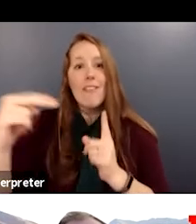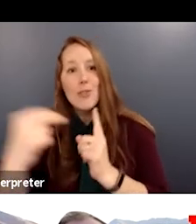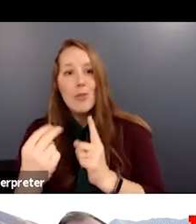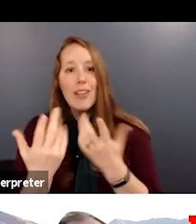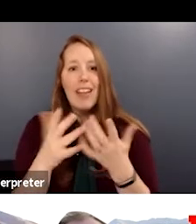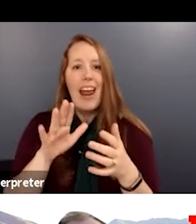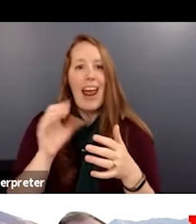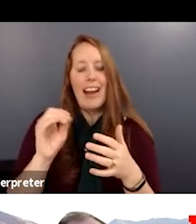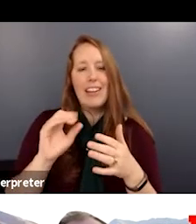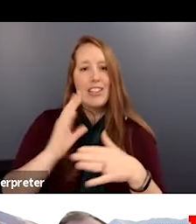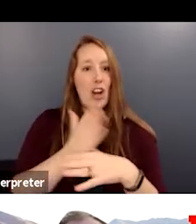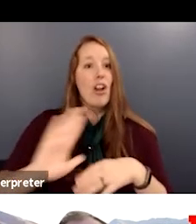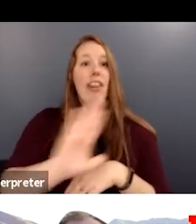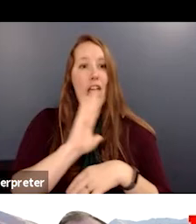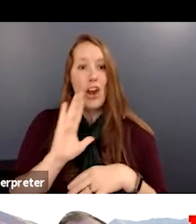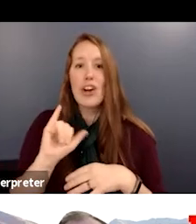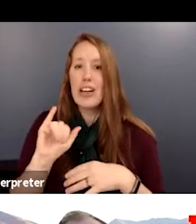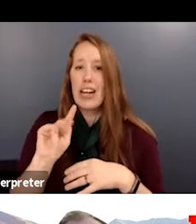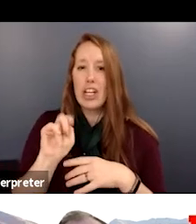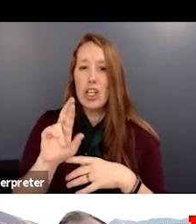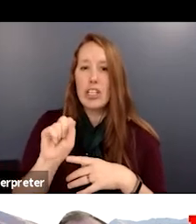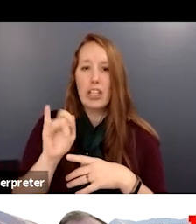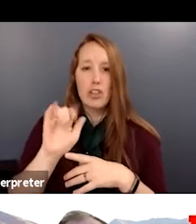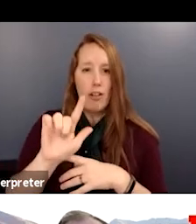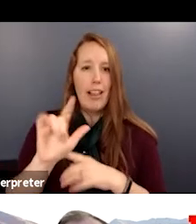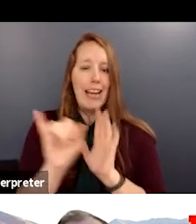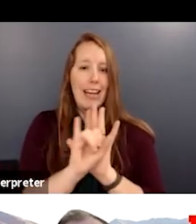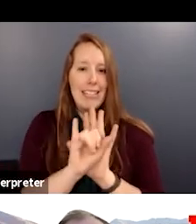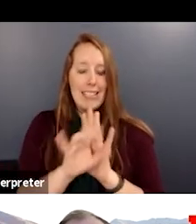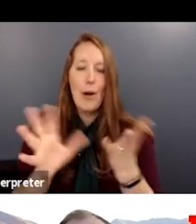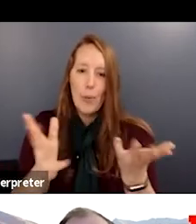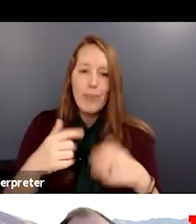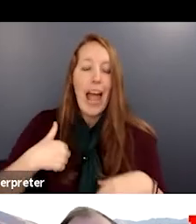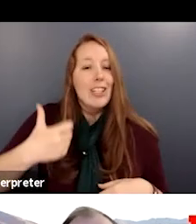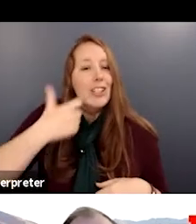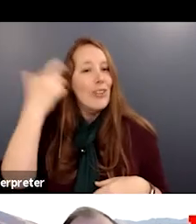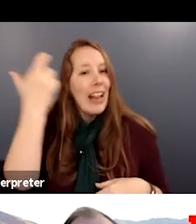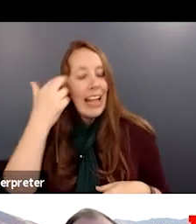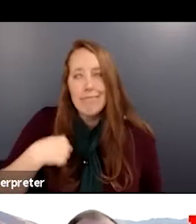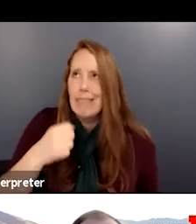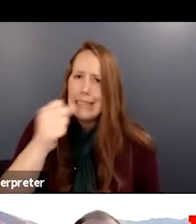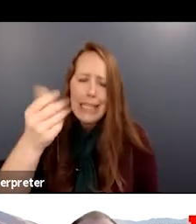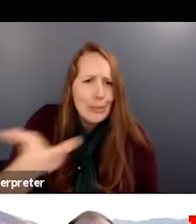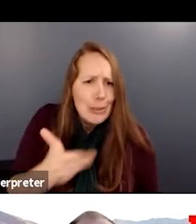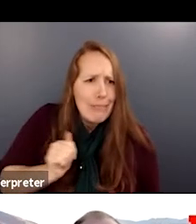Also, I just realized I didn't even introduce myself. My name is Melinda Mostyn and I am